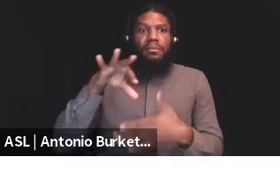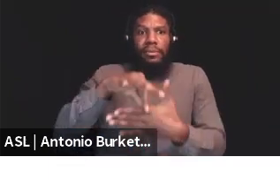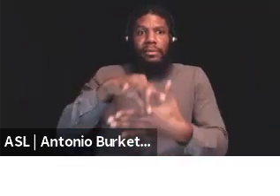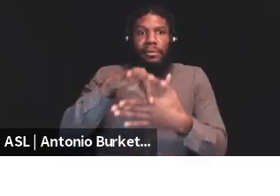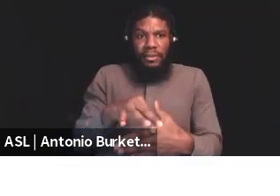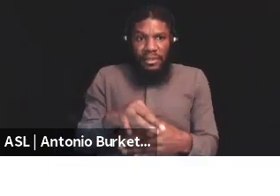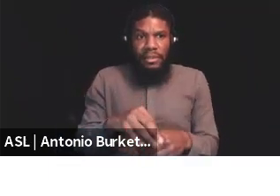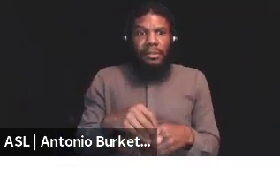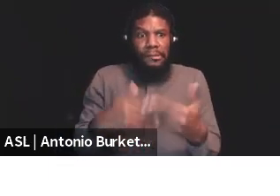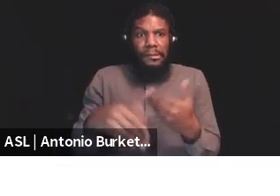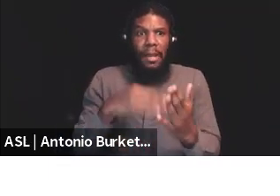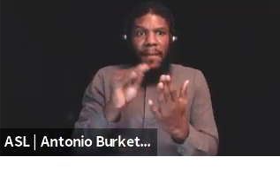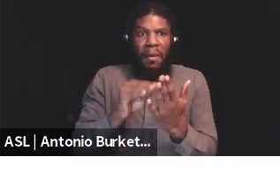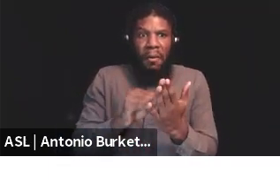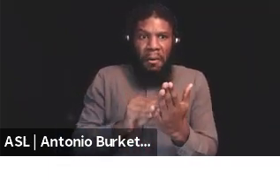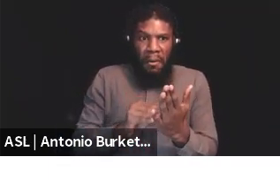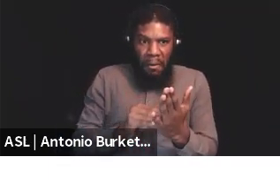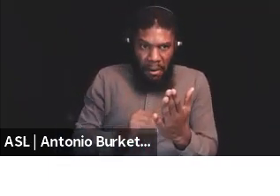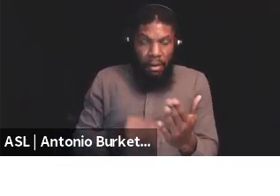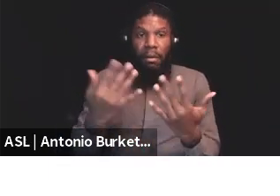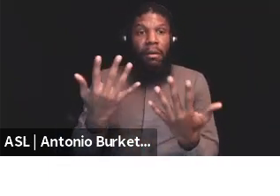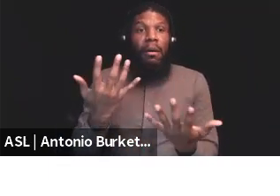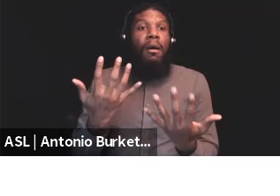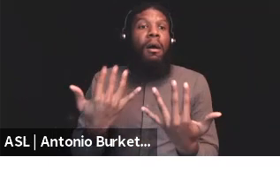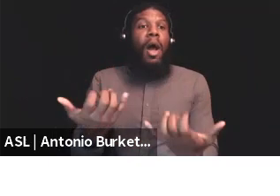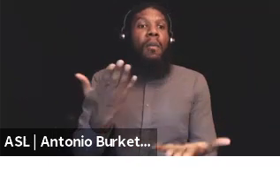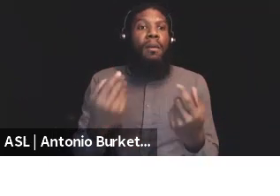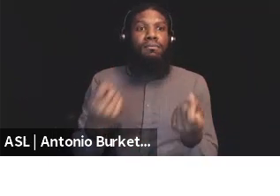Focusing on concision and clarity can help improve a presentation's message.